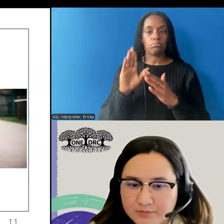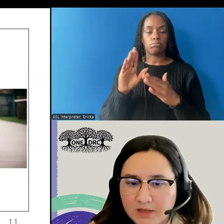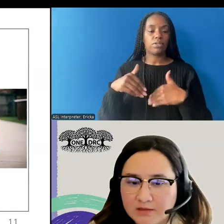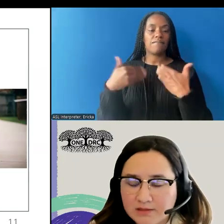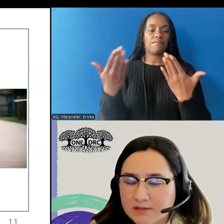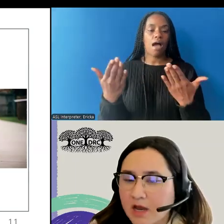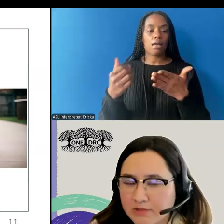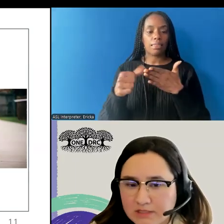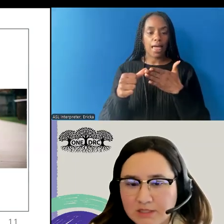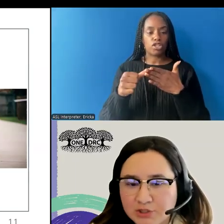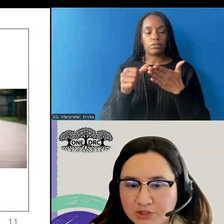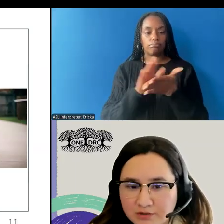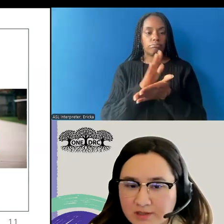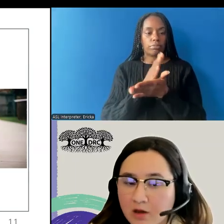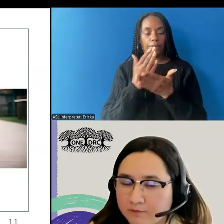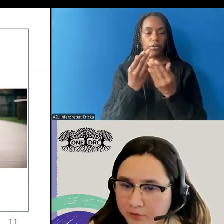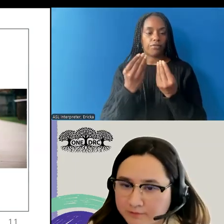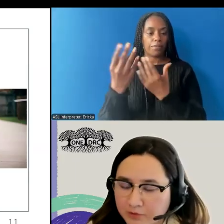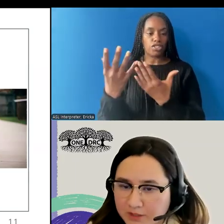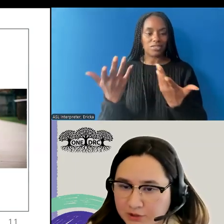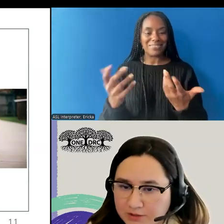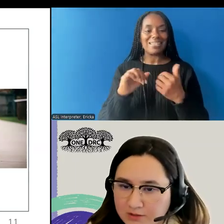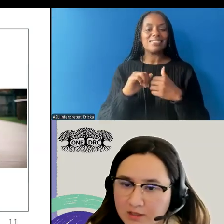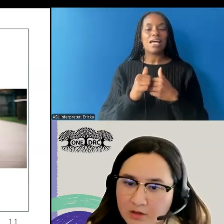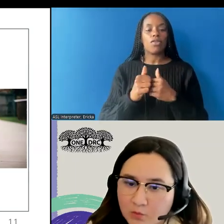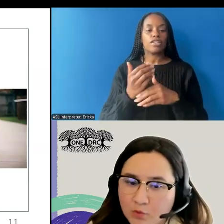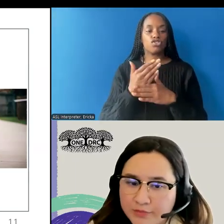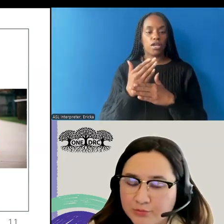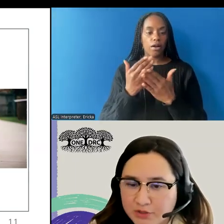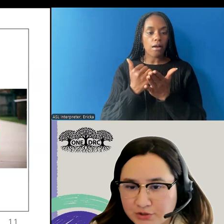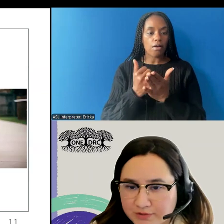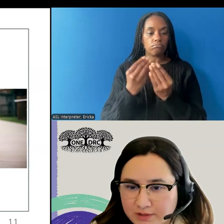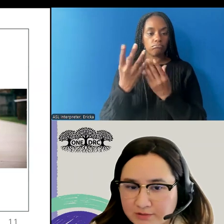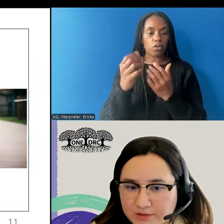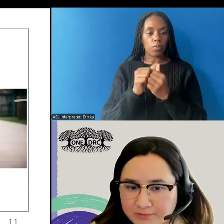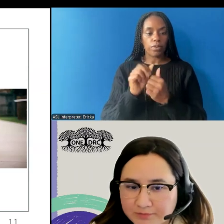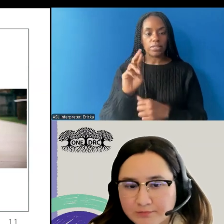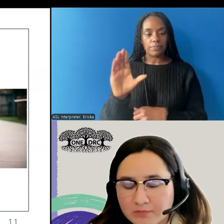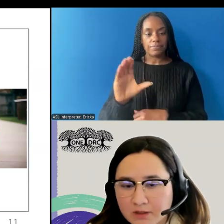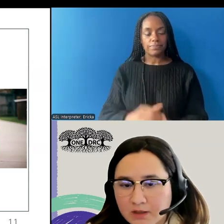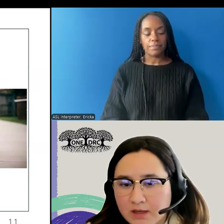And this is how DDS shares helpful information with the regional centers.